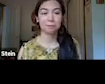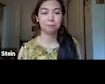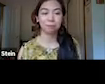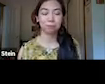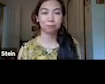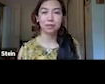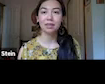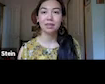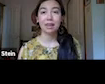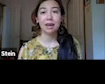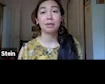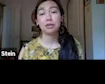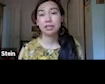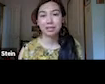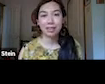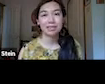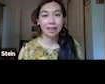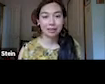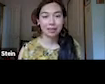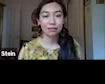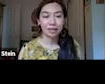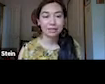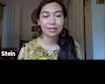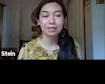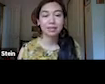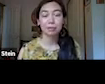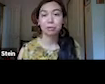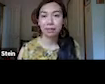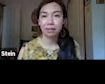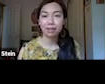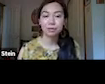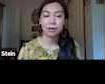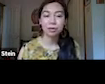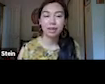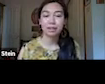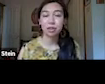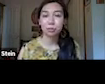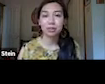A huge thanks to Ian, Frances, Rebecca and to our Auslan interpreters